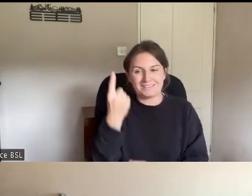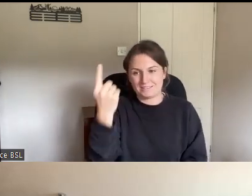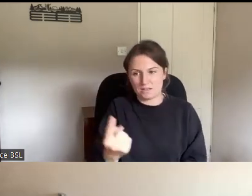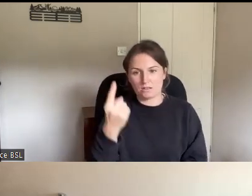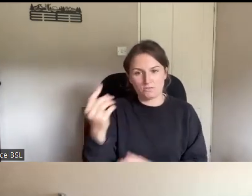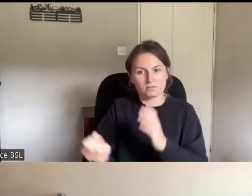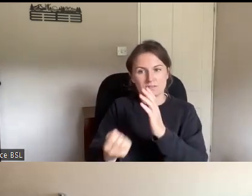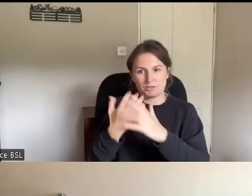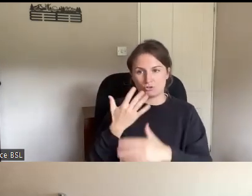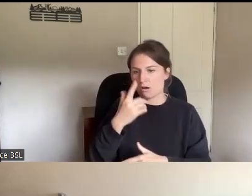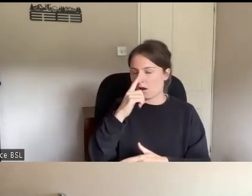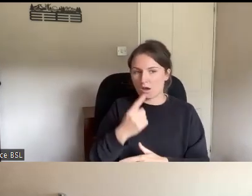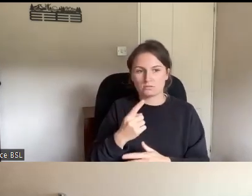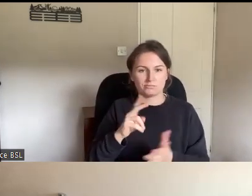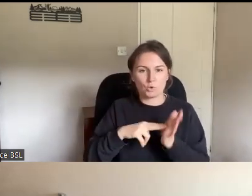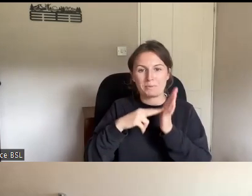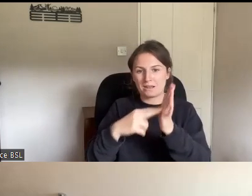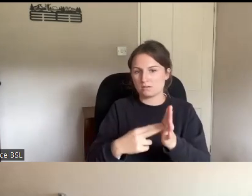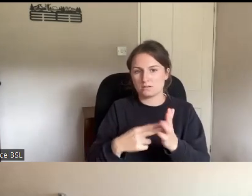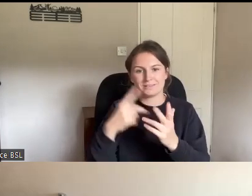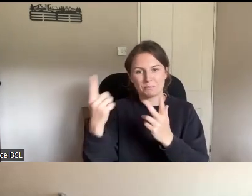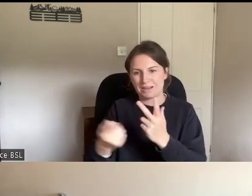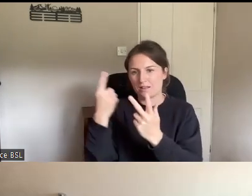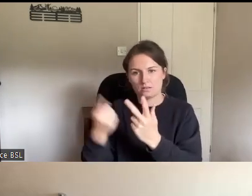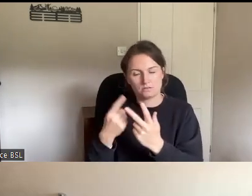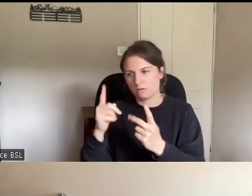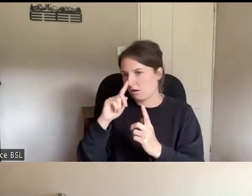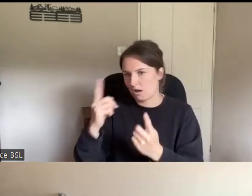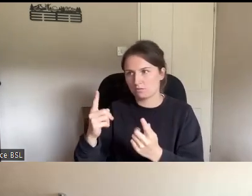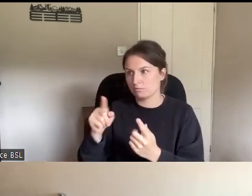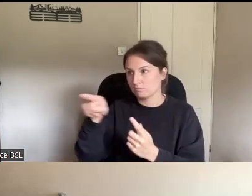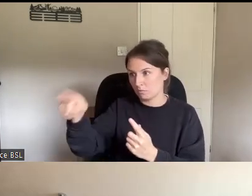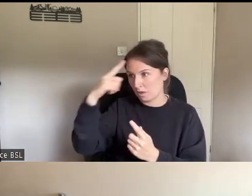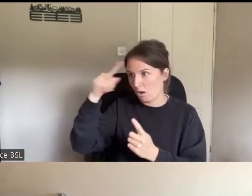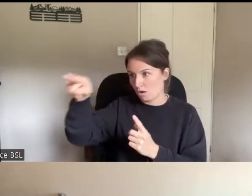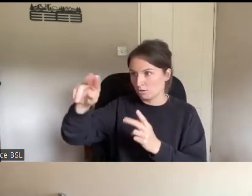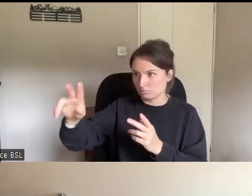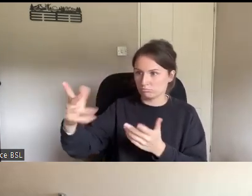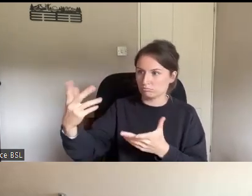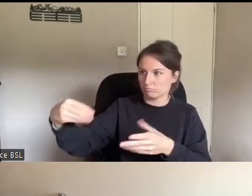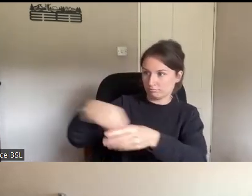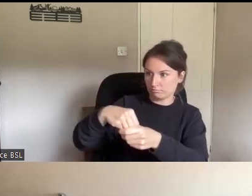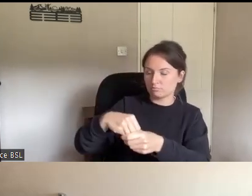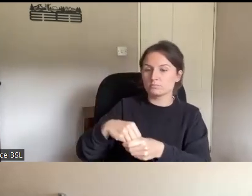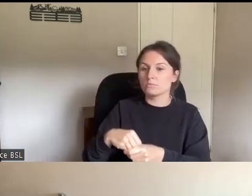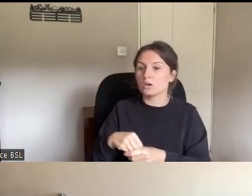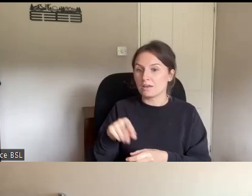Unfortunately, you can't nominate a peer or a colleague. If there is someone that you think should enter the awards, then please do encourage them.